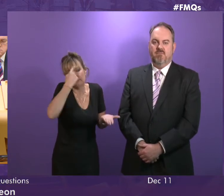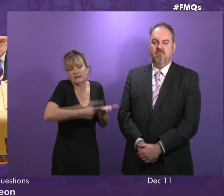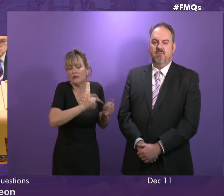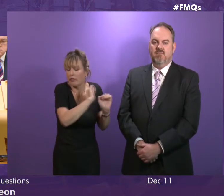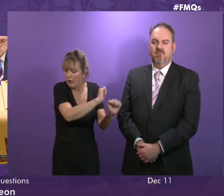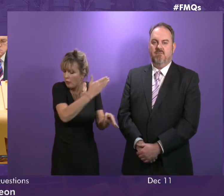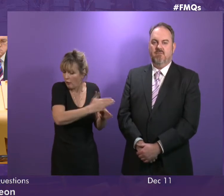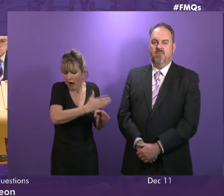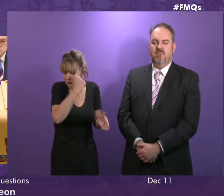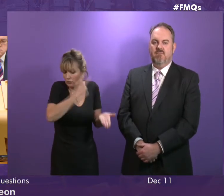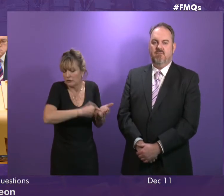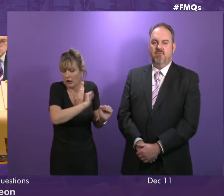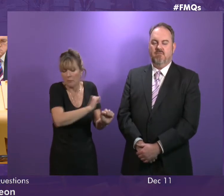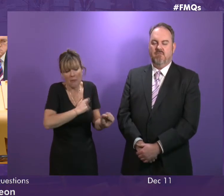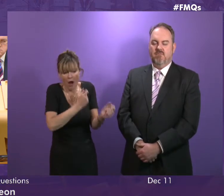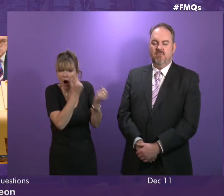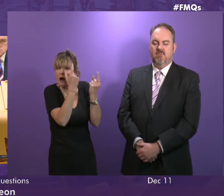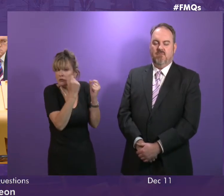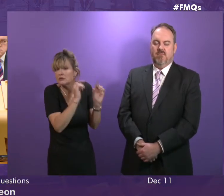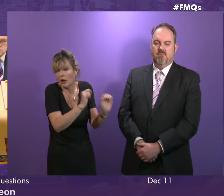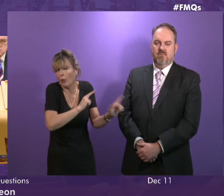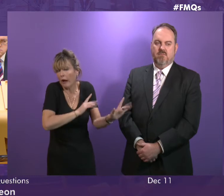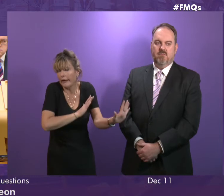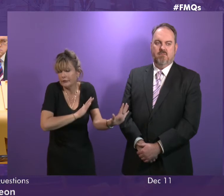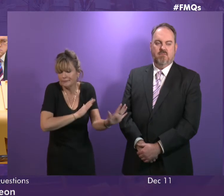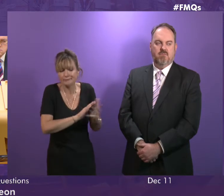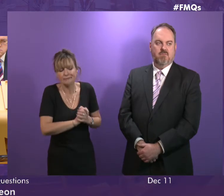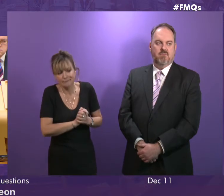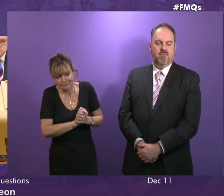decide, but I fully understand the sentiment.